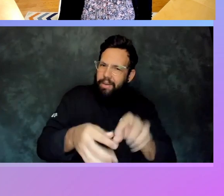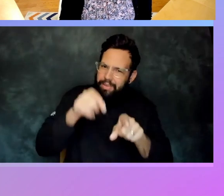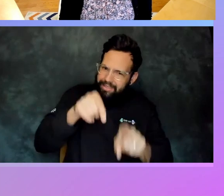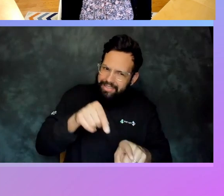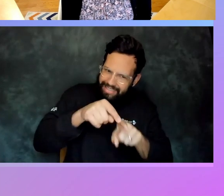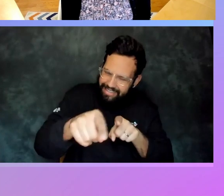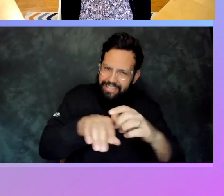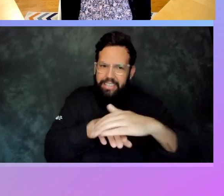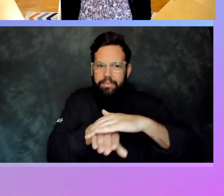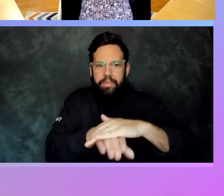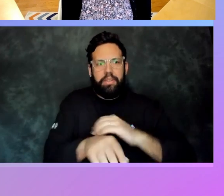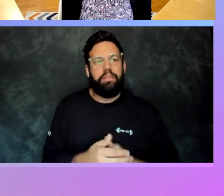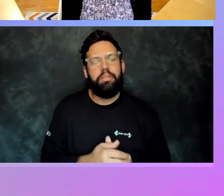cover up to the success criteria.